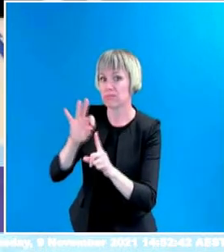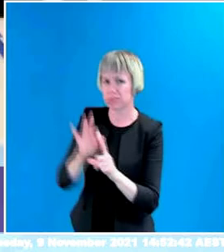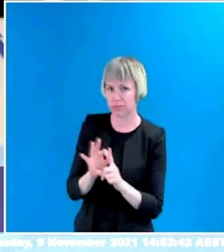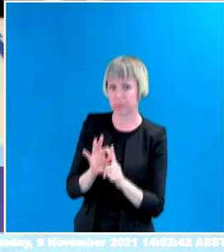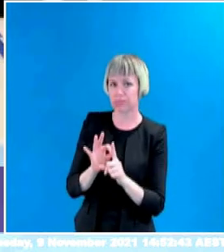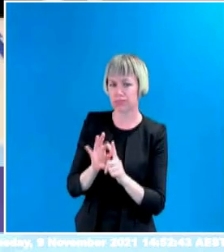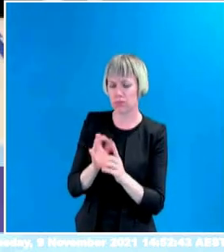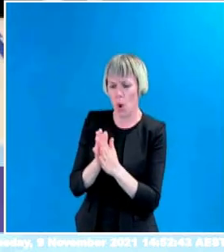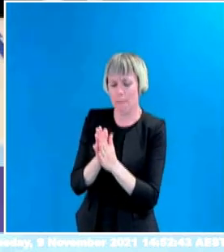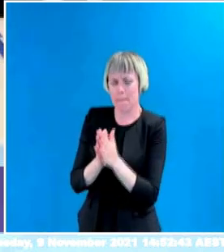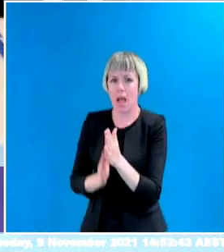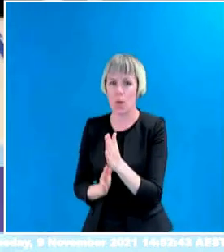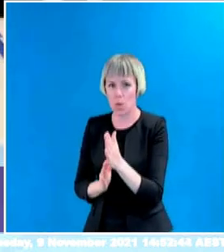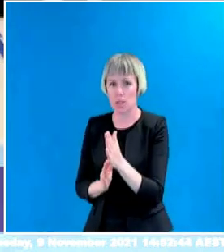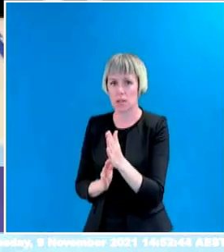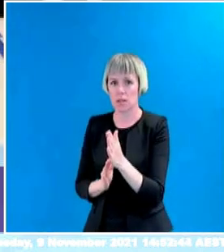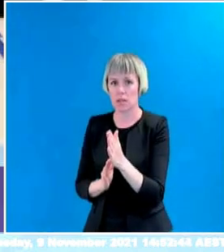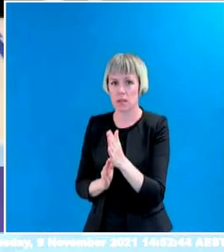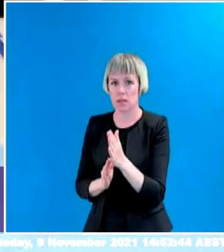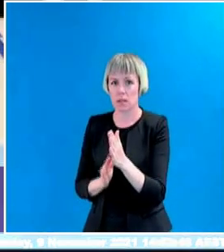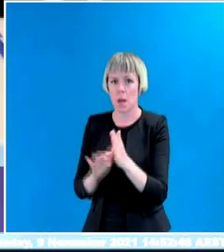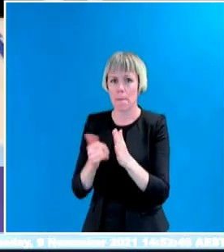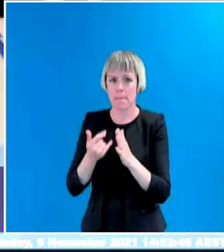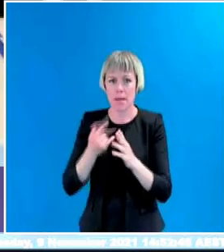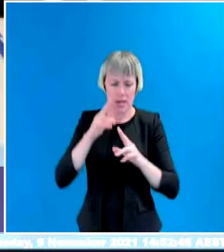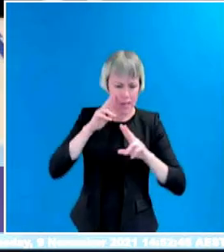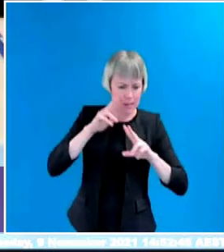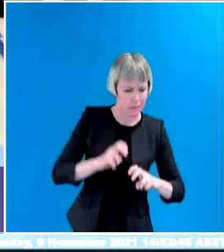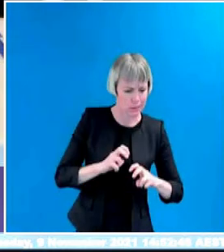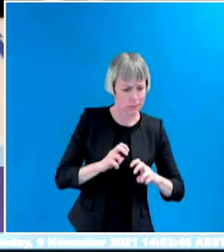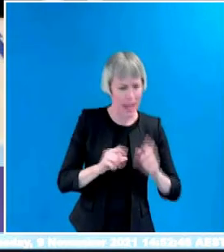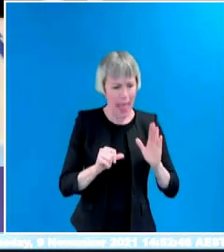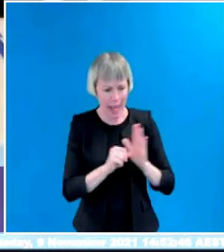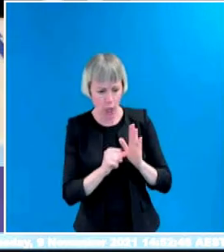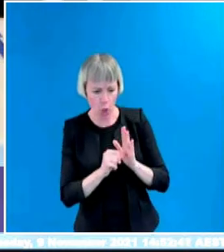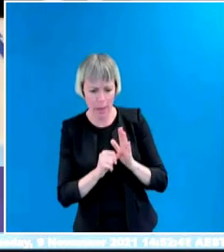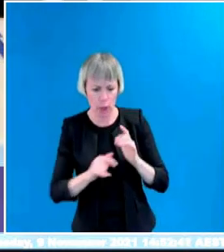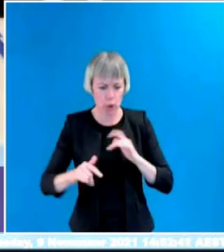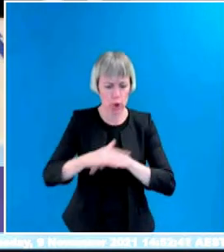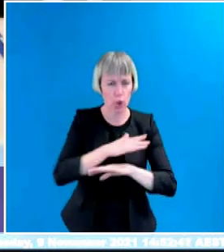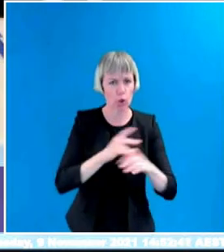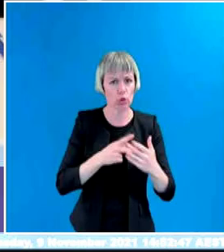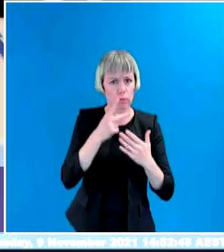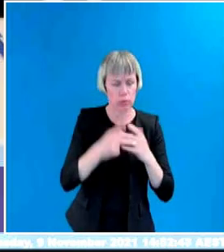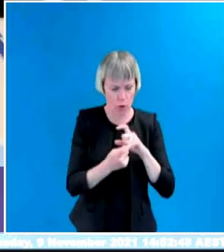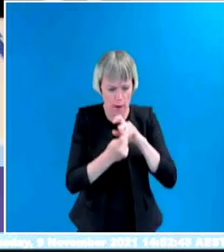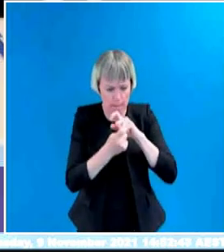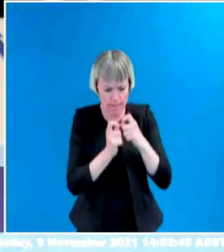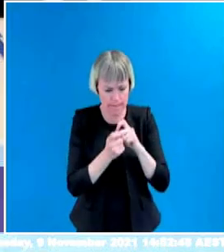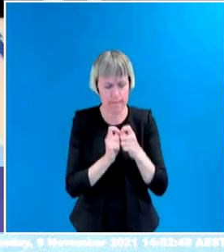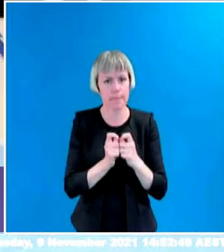some of your economic or social programs, for example, which has an